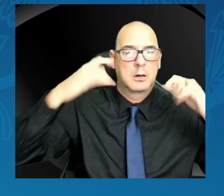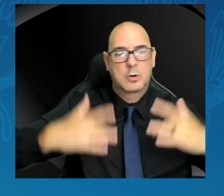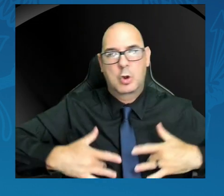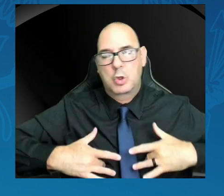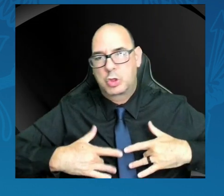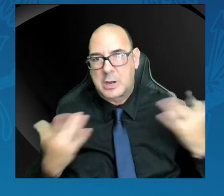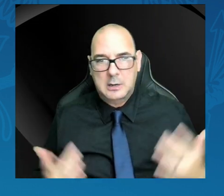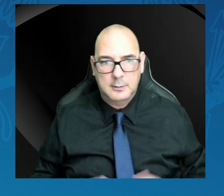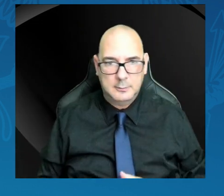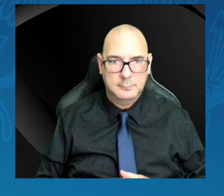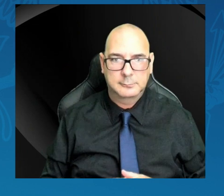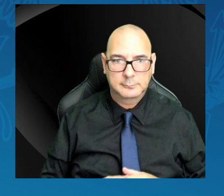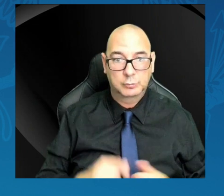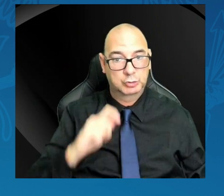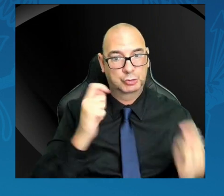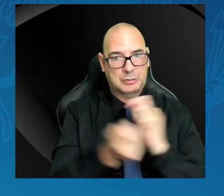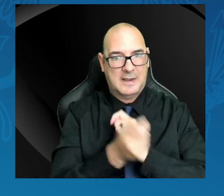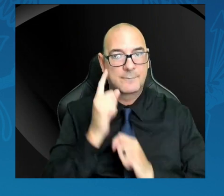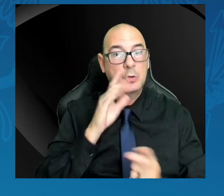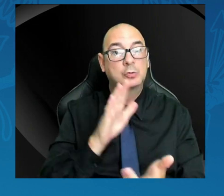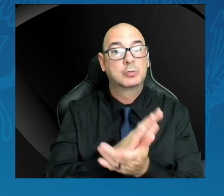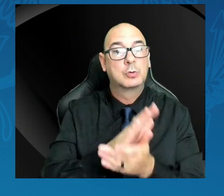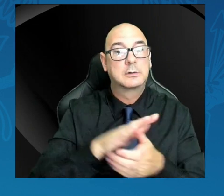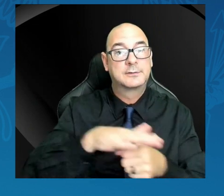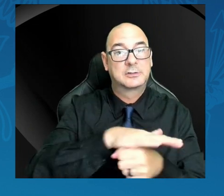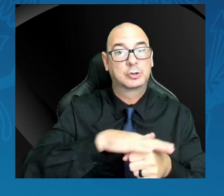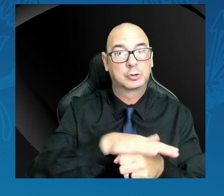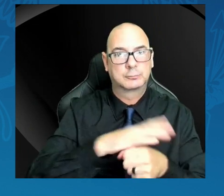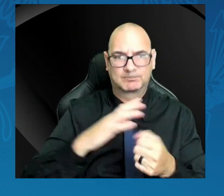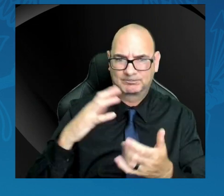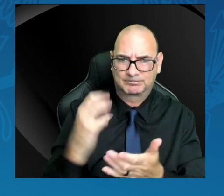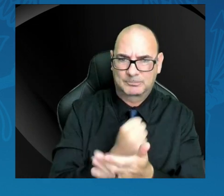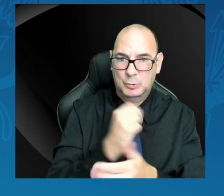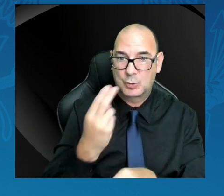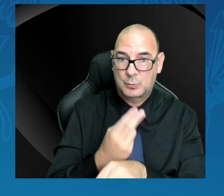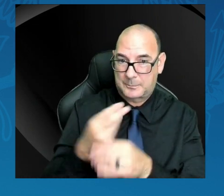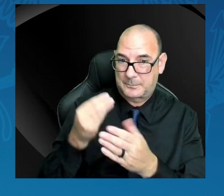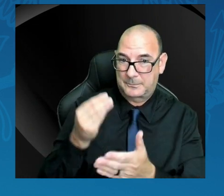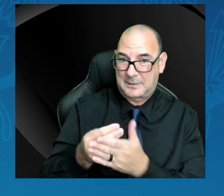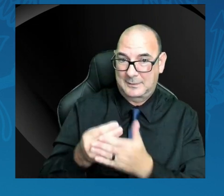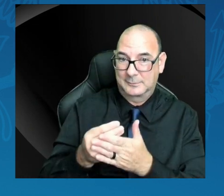that will be able to use the money that they would have had to spend filling up the busses with gas.